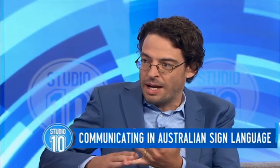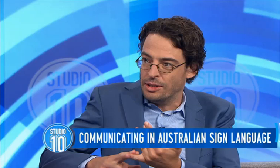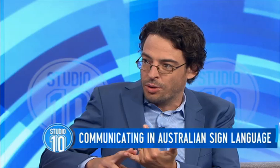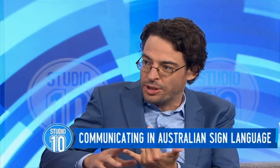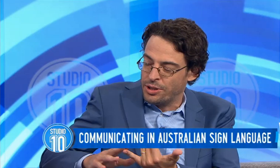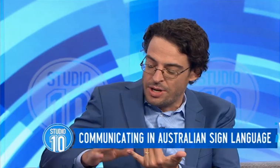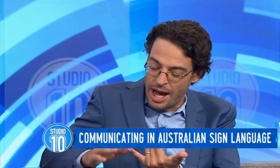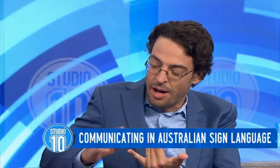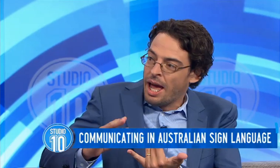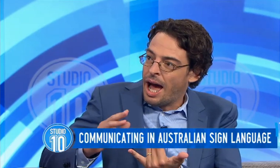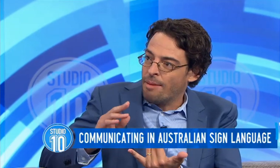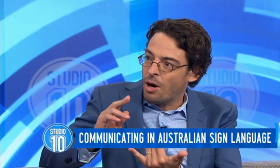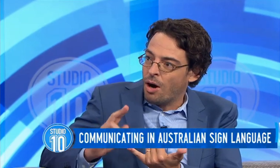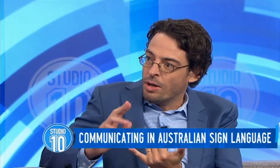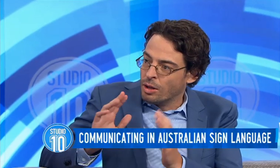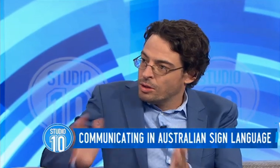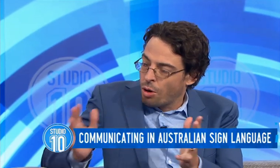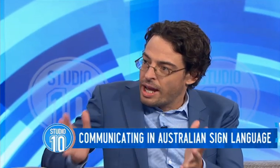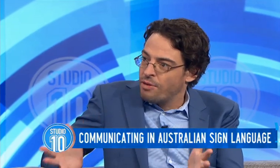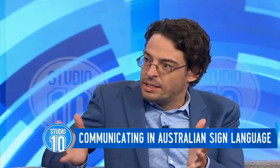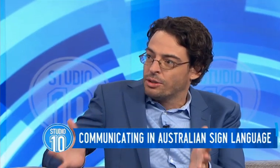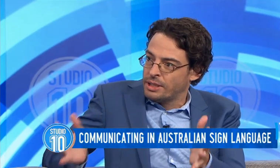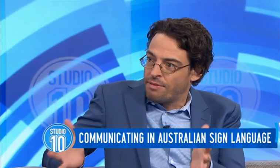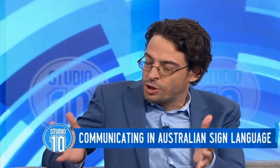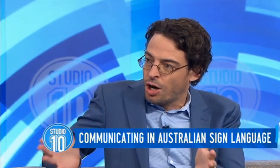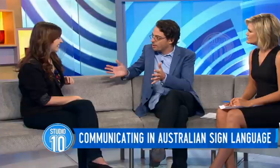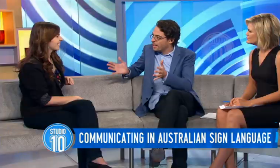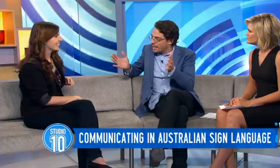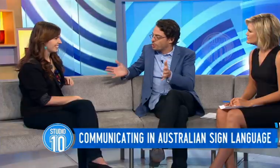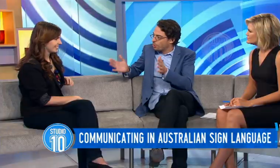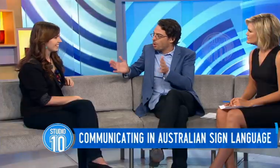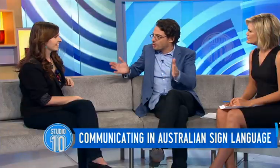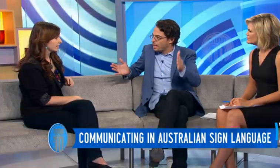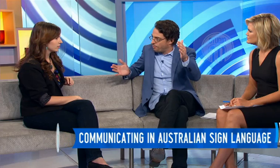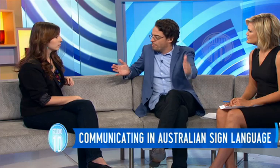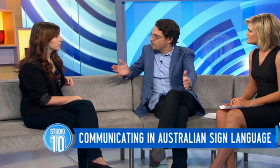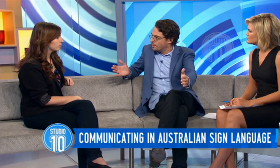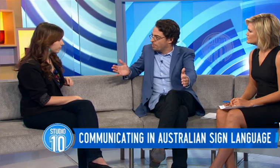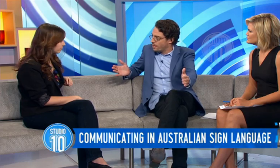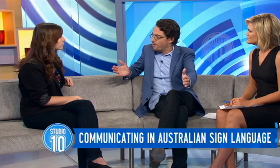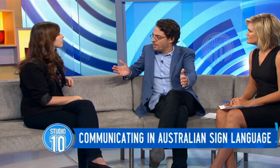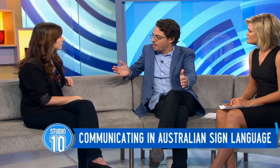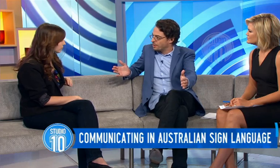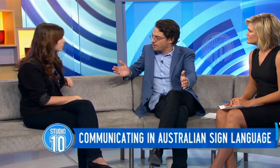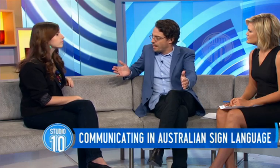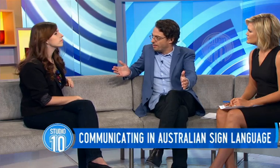talking to you now. Not every single deaf child gets taught Auslan from when they're very young do they